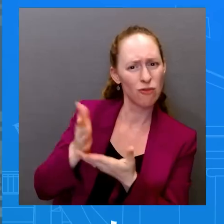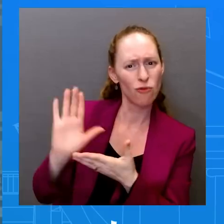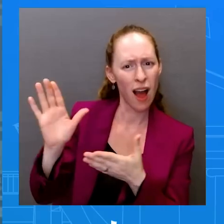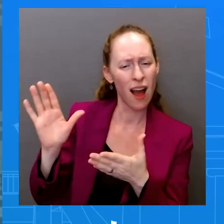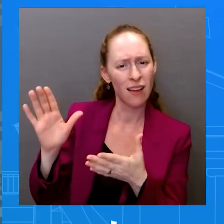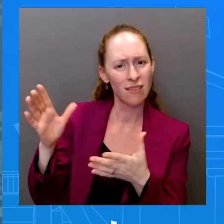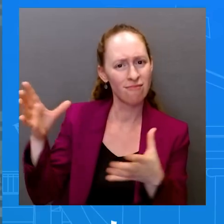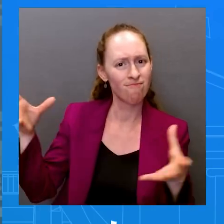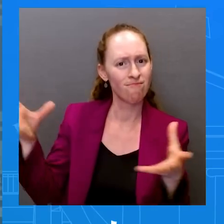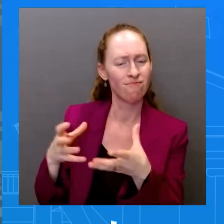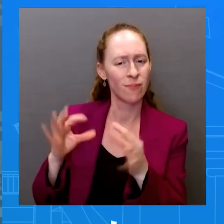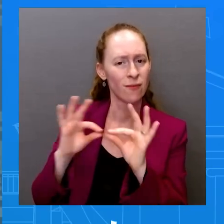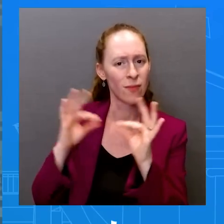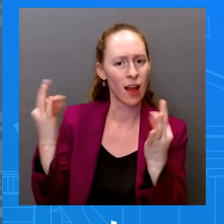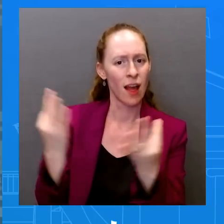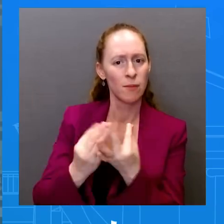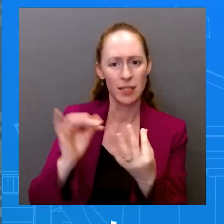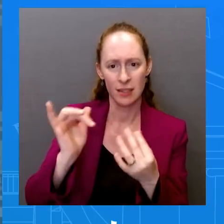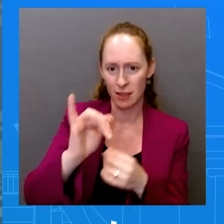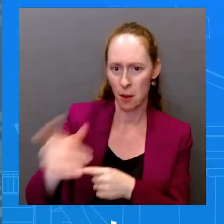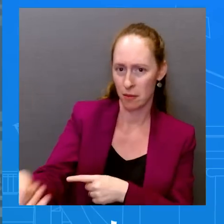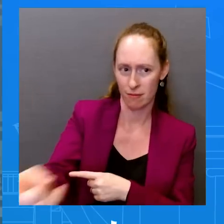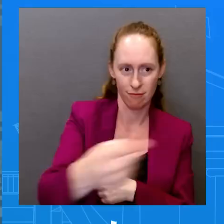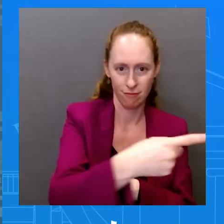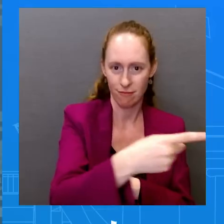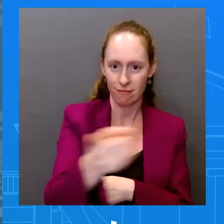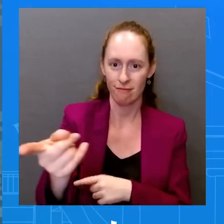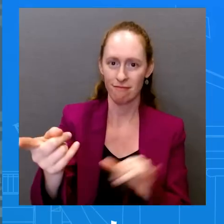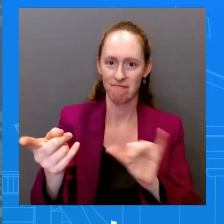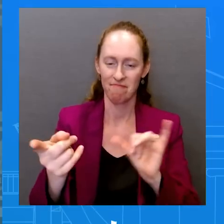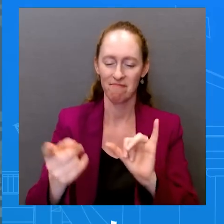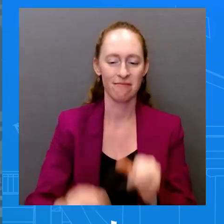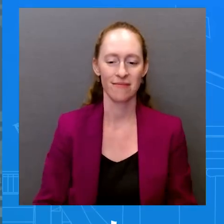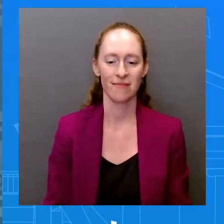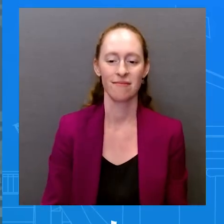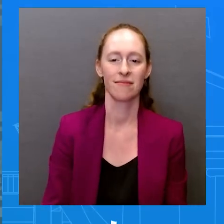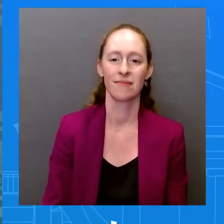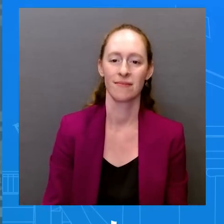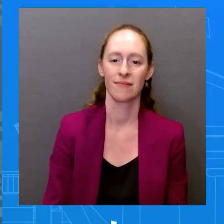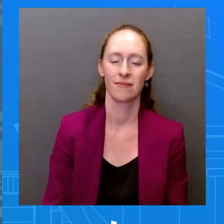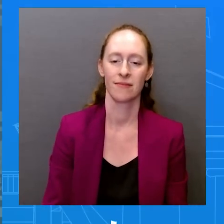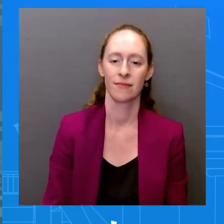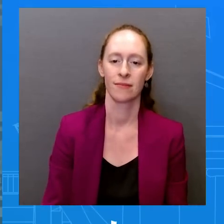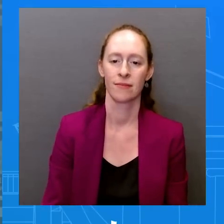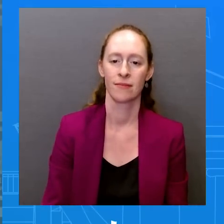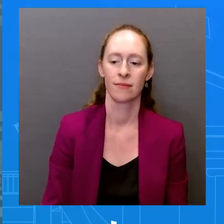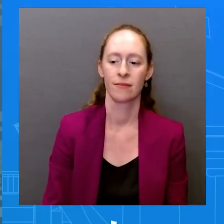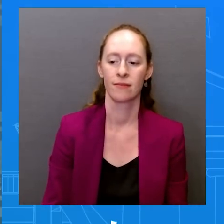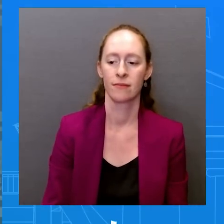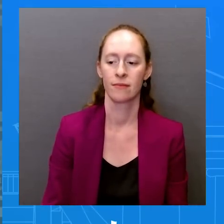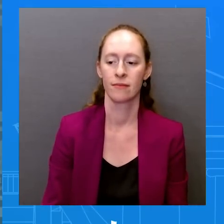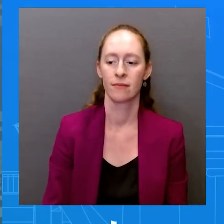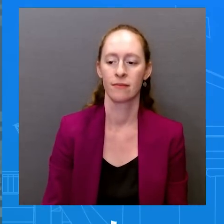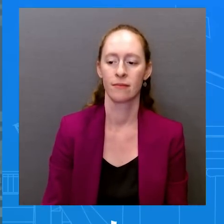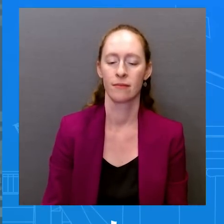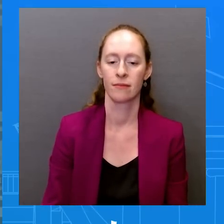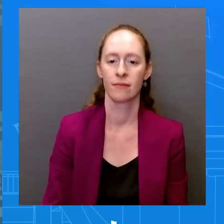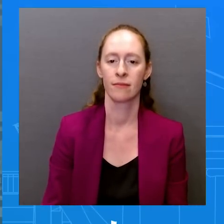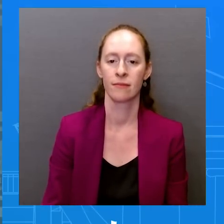And so, that was that piece of -- of what ha- -- what occurred in August. As it relates to trips that he's made to Delaware: